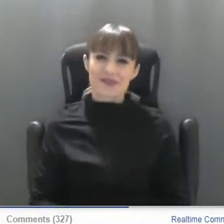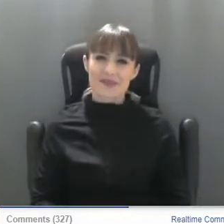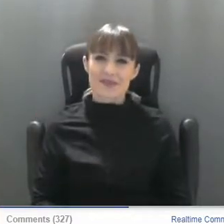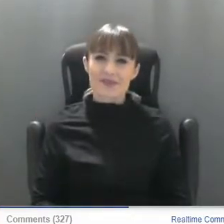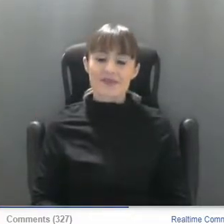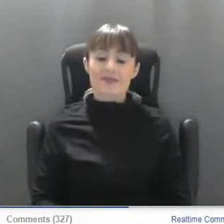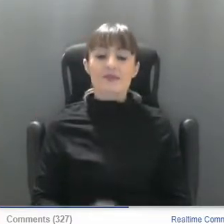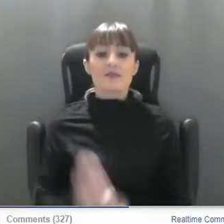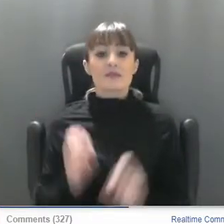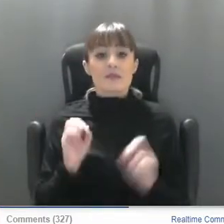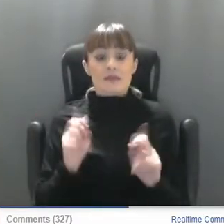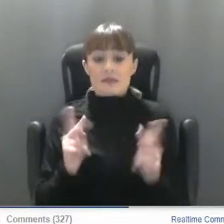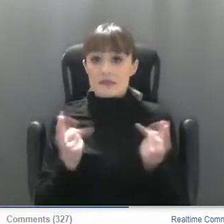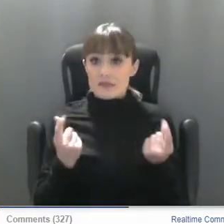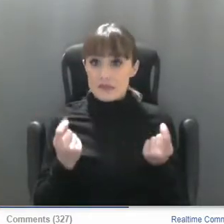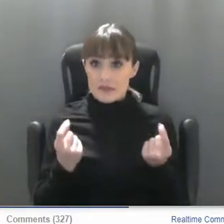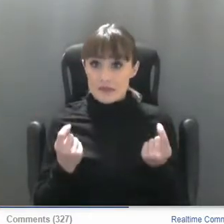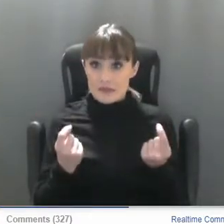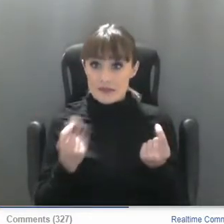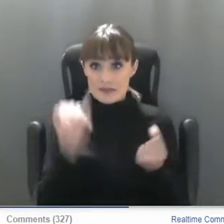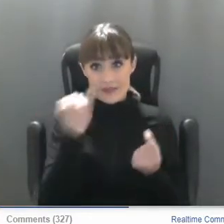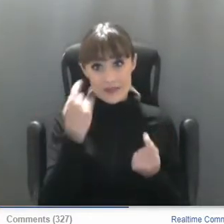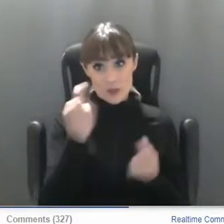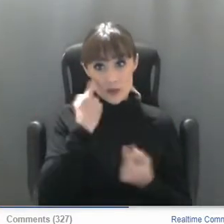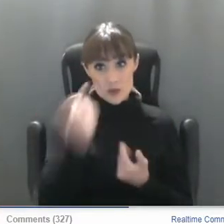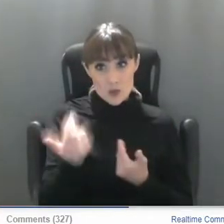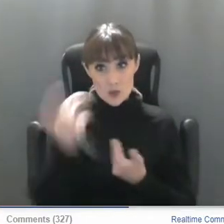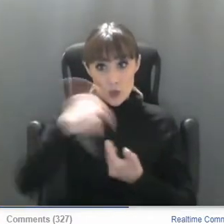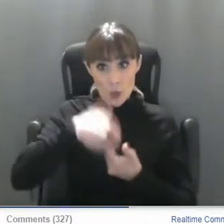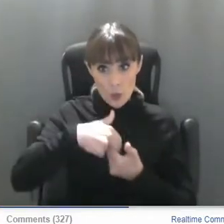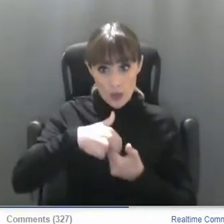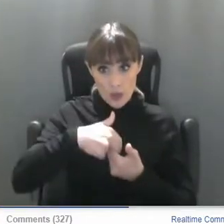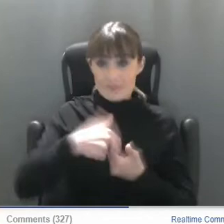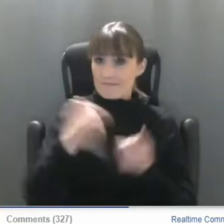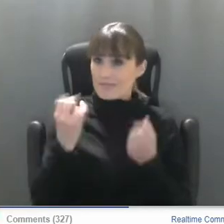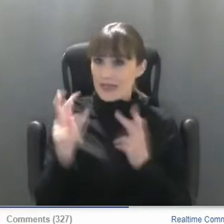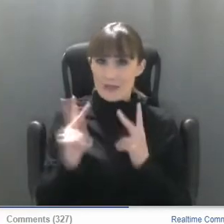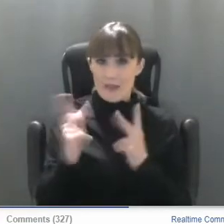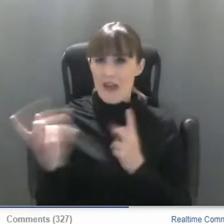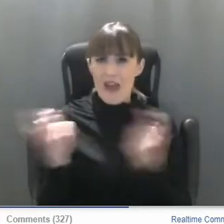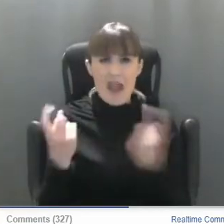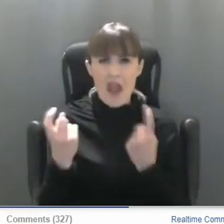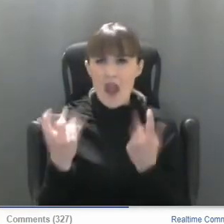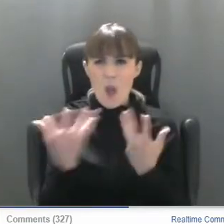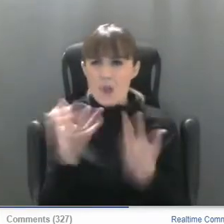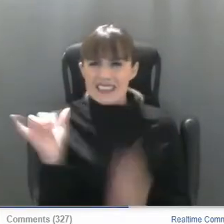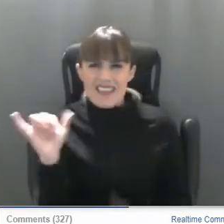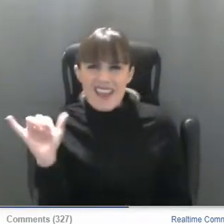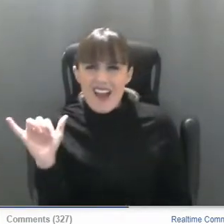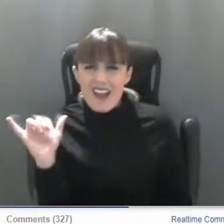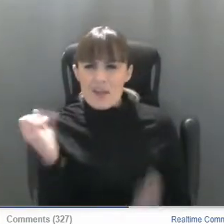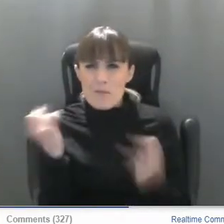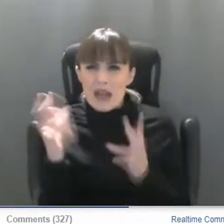tuning in to the Facebook field trip, we've had so many questions about what's it like at the zoo right now. Is it crowded? Are people wearing masks? What's